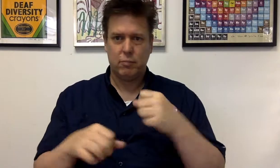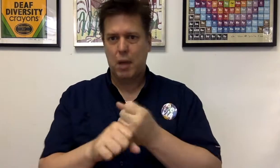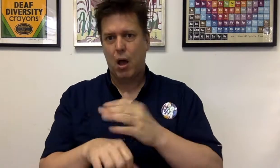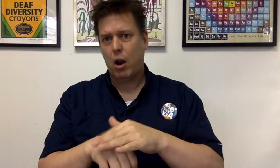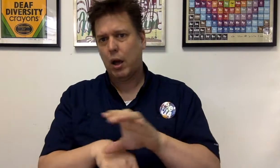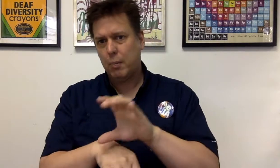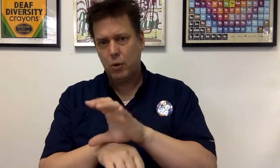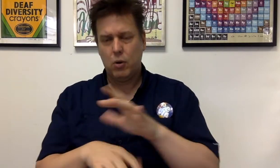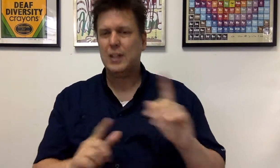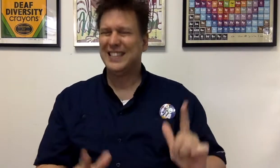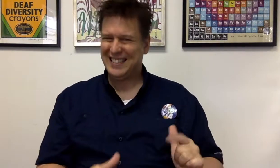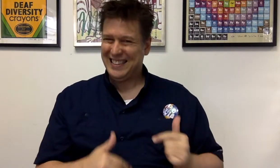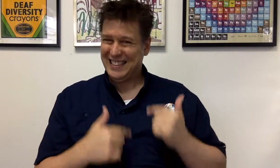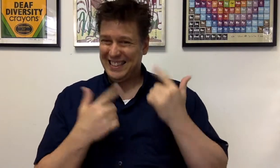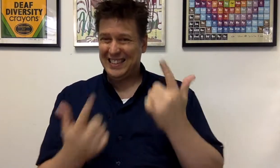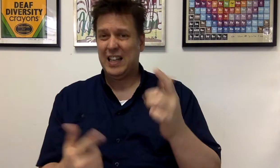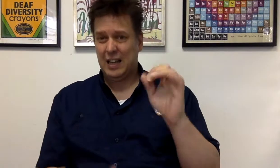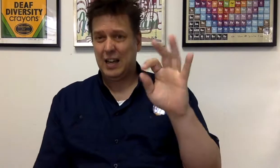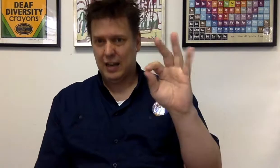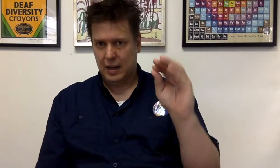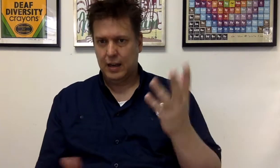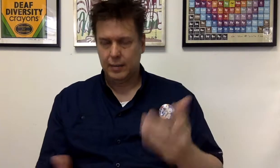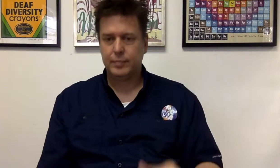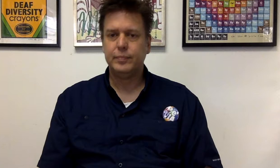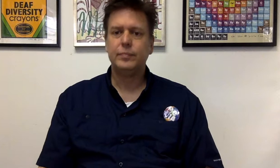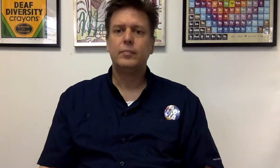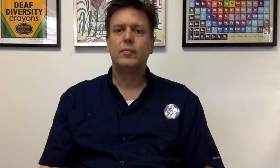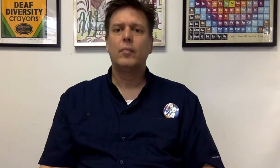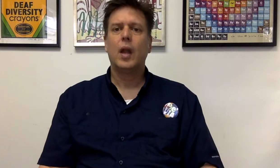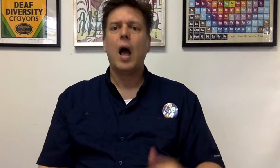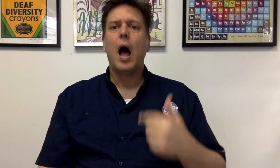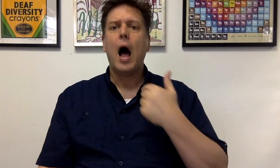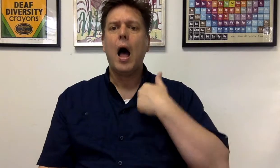lot of different programs and such on computer, so I've been doing this since